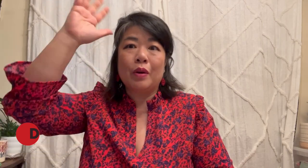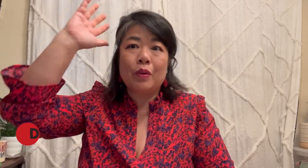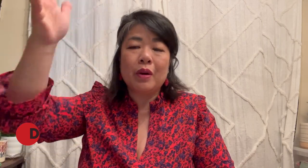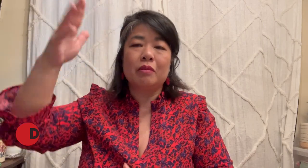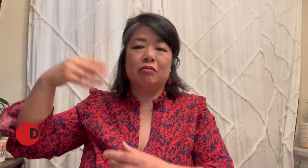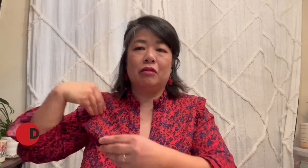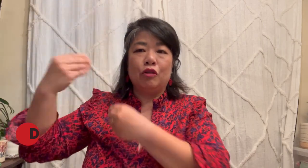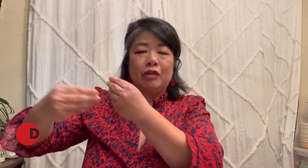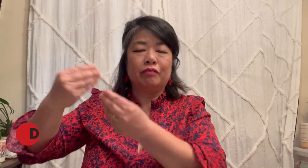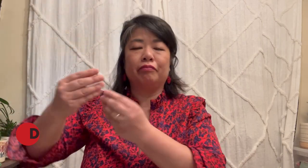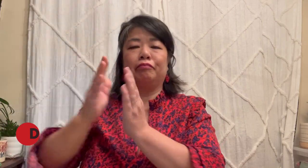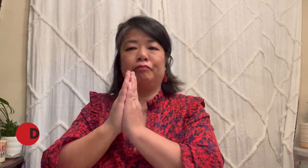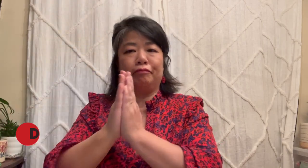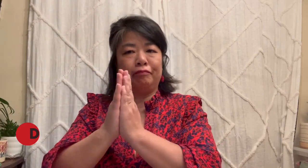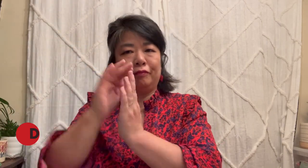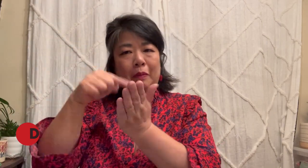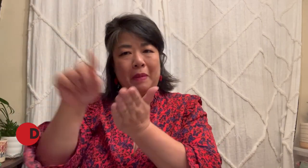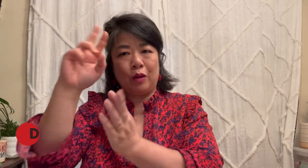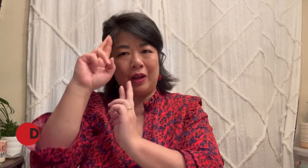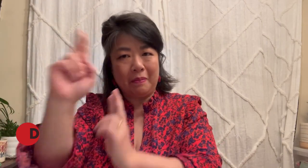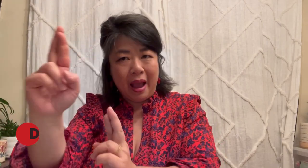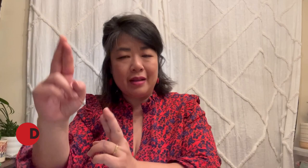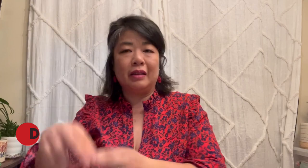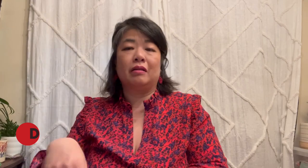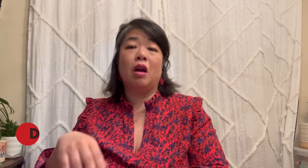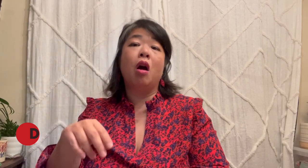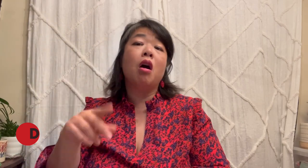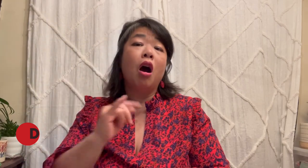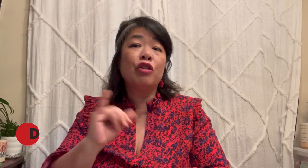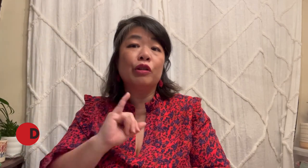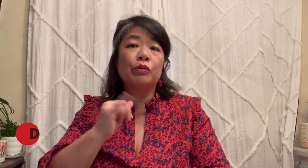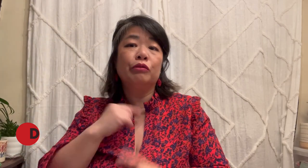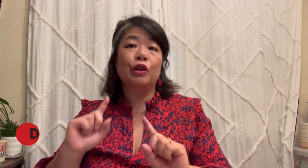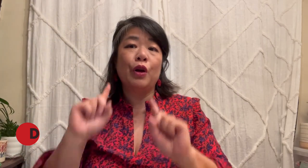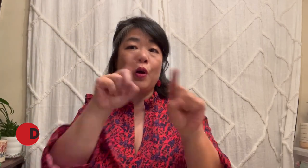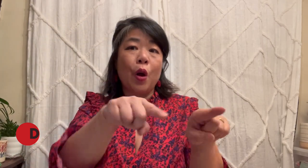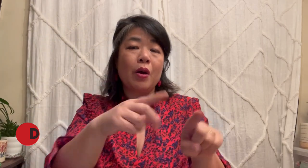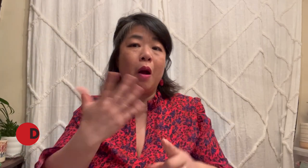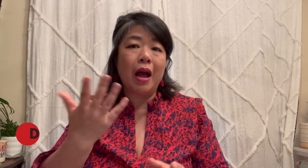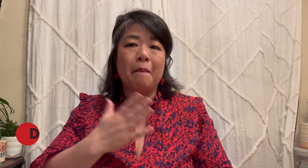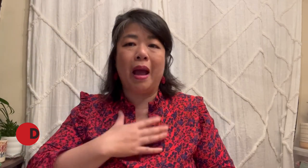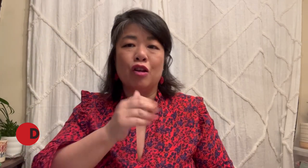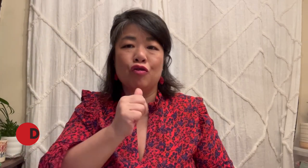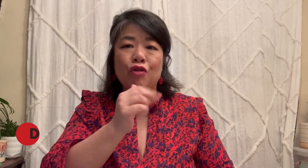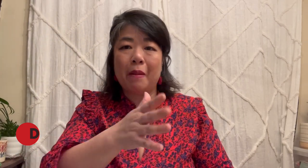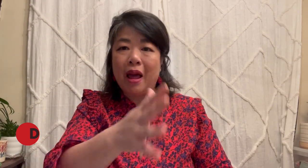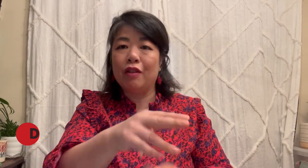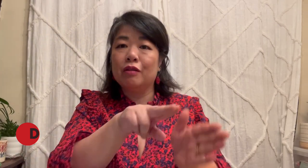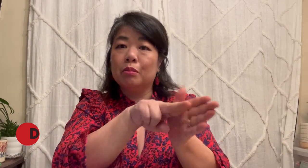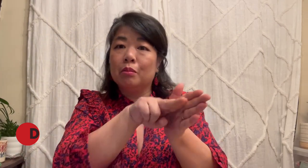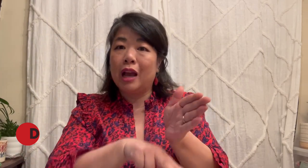grandpa, great grandparents, we pay respect to them.